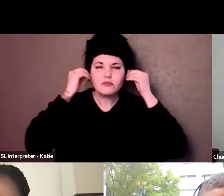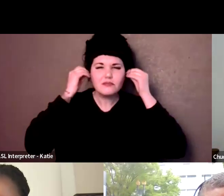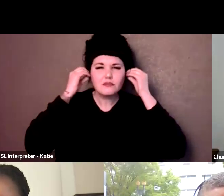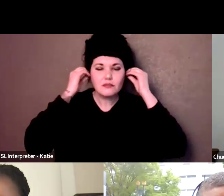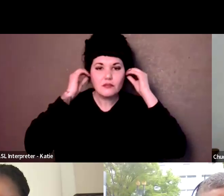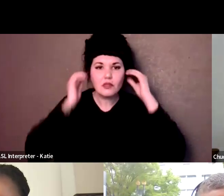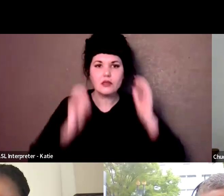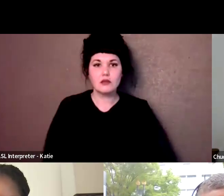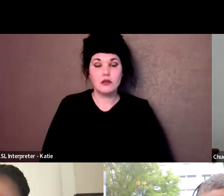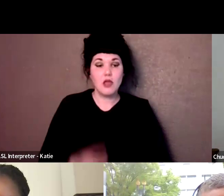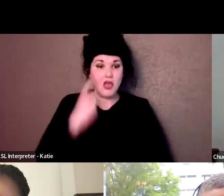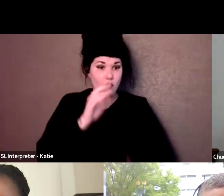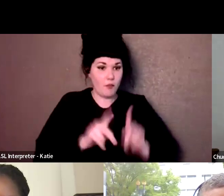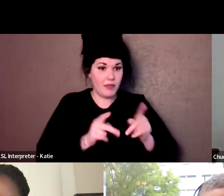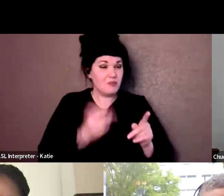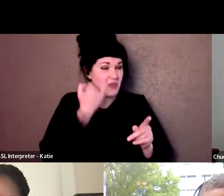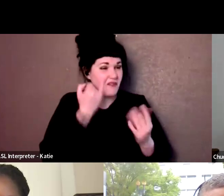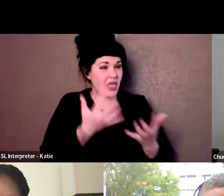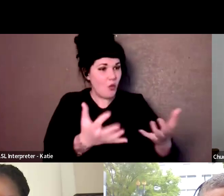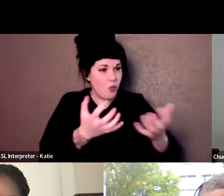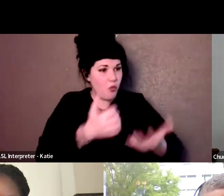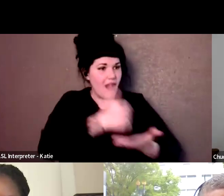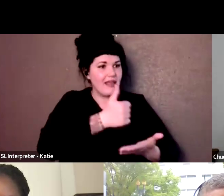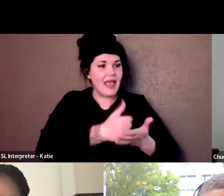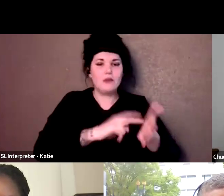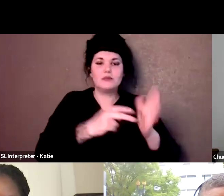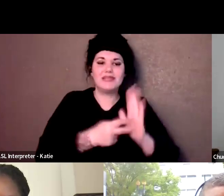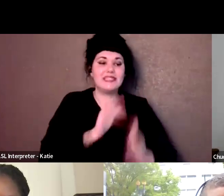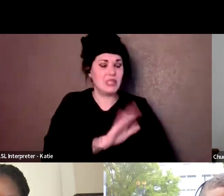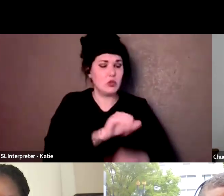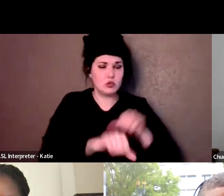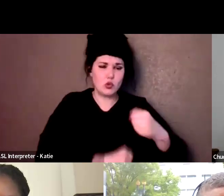forced to leave their natural support networks for large periods of time and then the returning